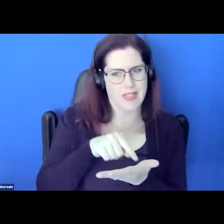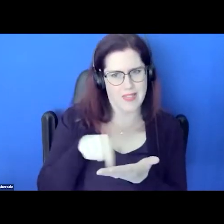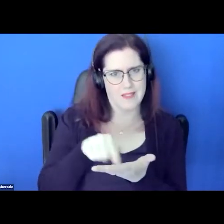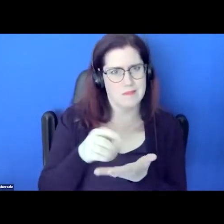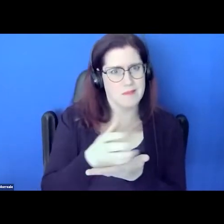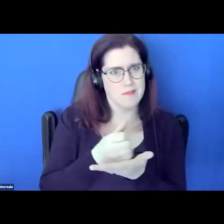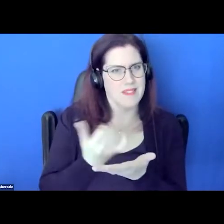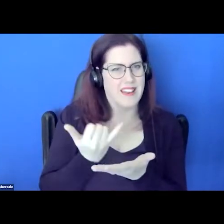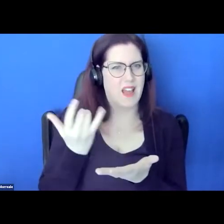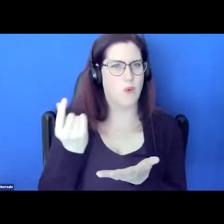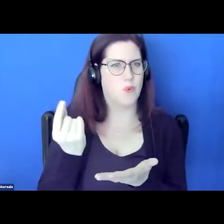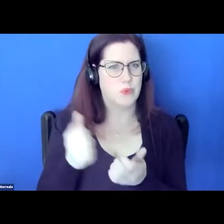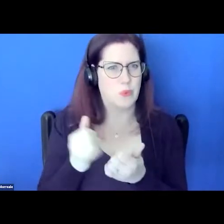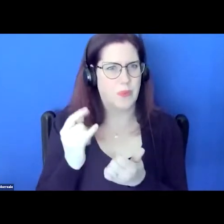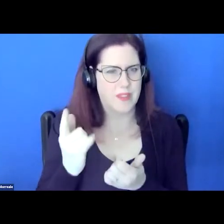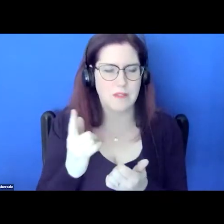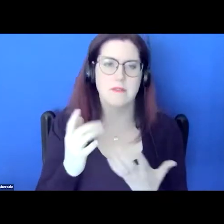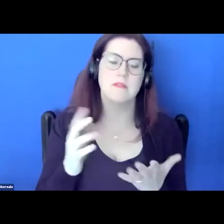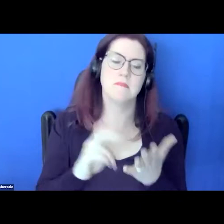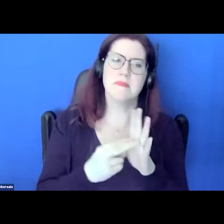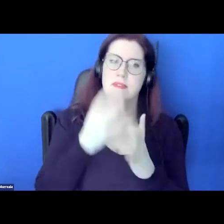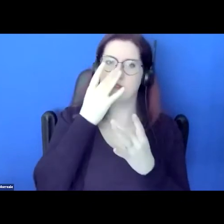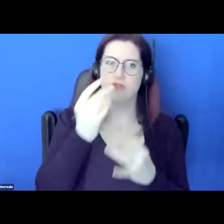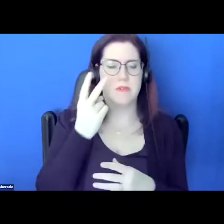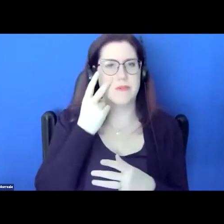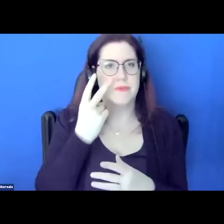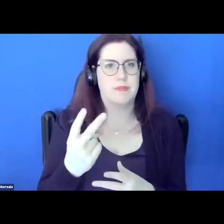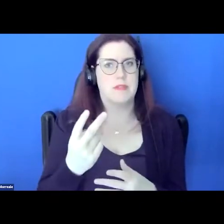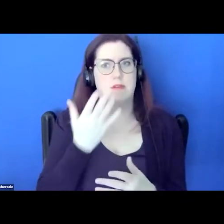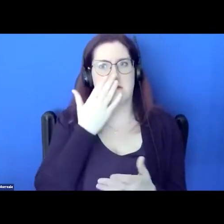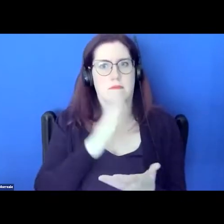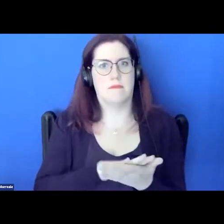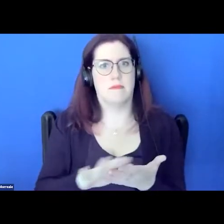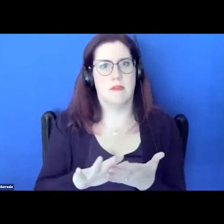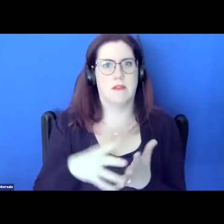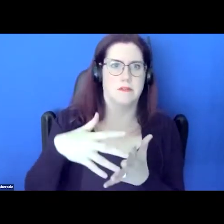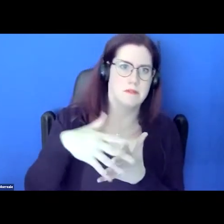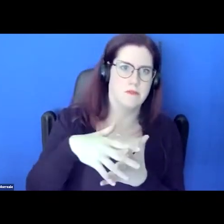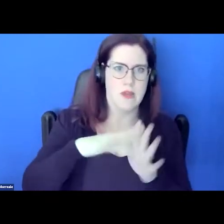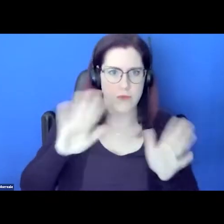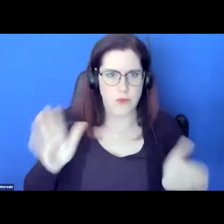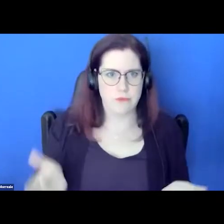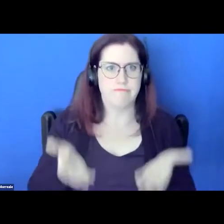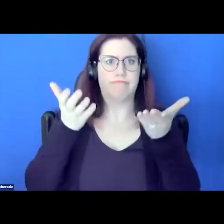So it was really interesting to see a boots on the ground case about the barriers and challenges